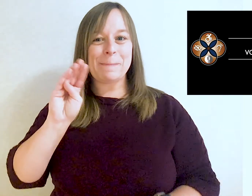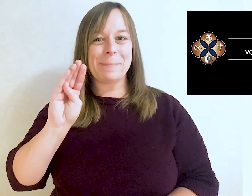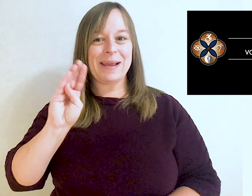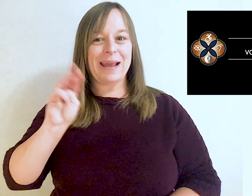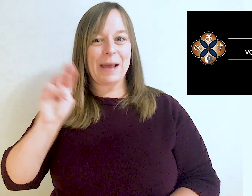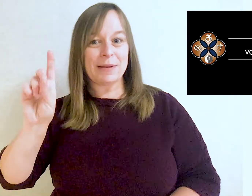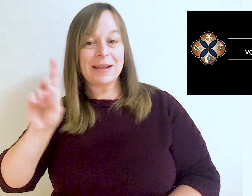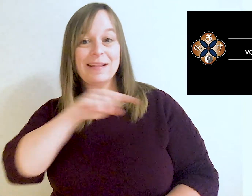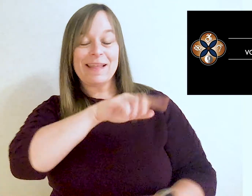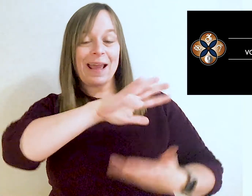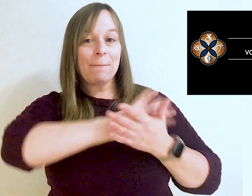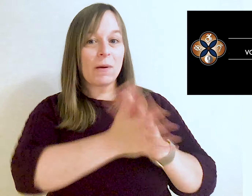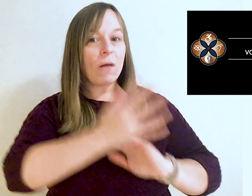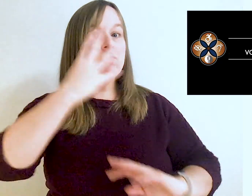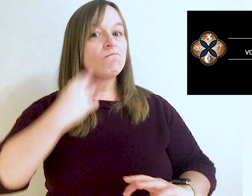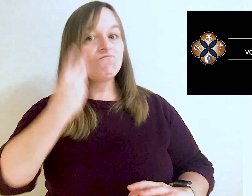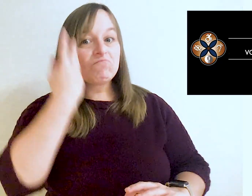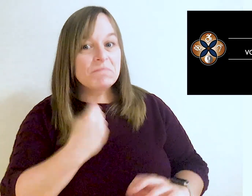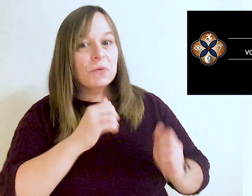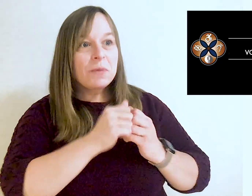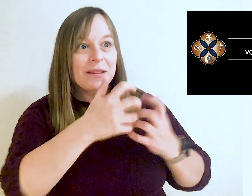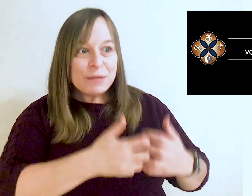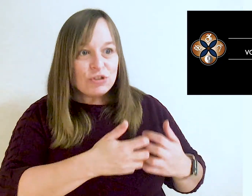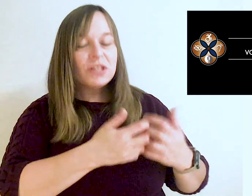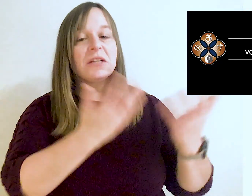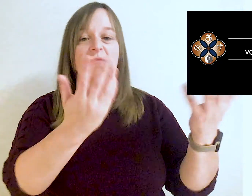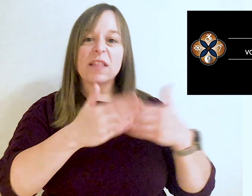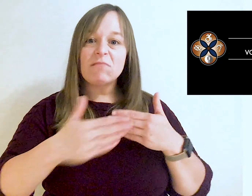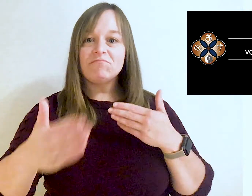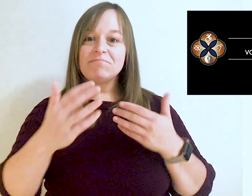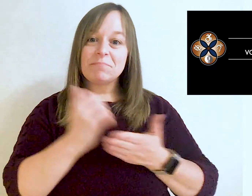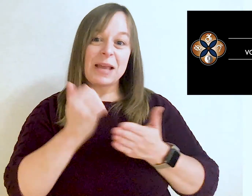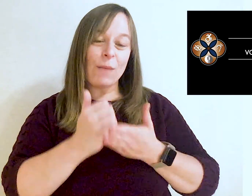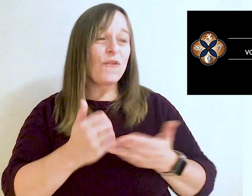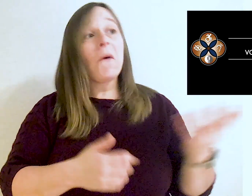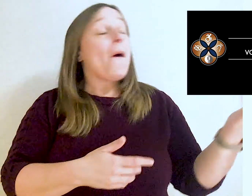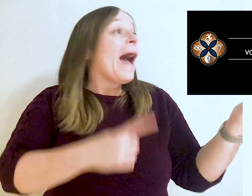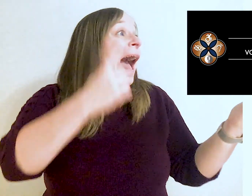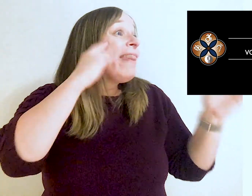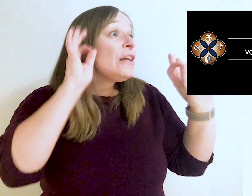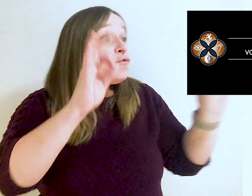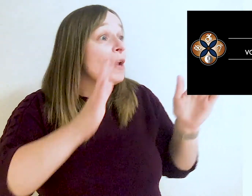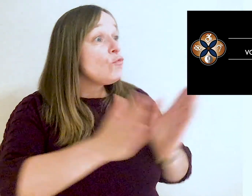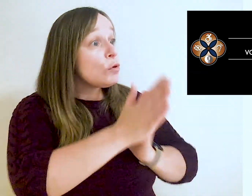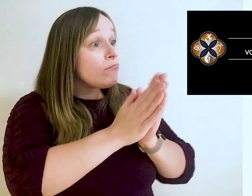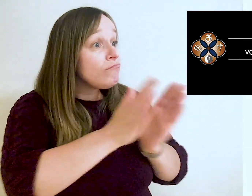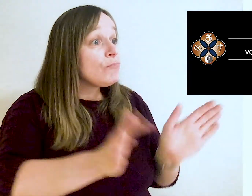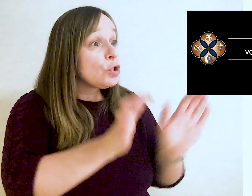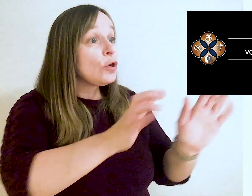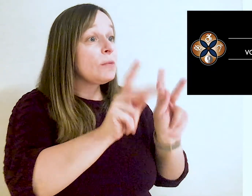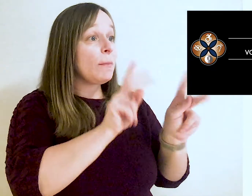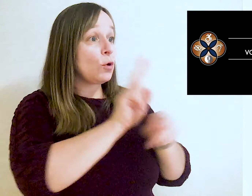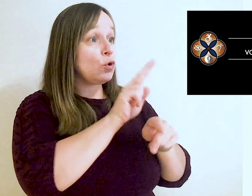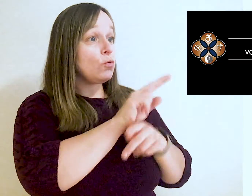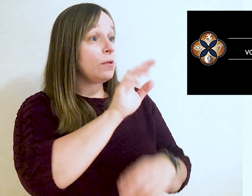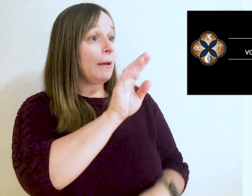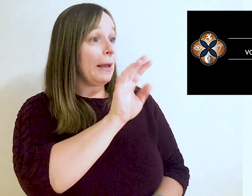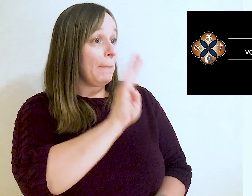the more familiar poll workers will get with it. K: Okay. That's great. Well, I think it's good to encourage people to be able to use the BMD..